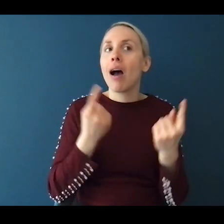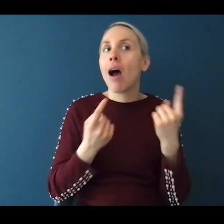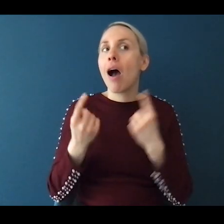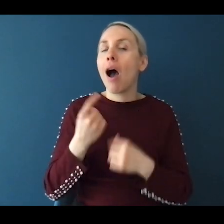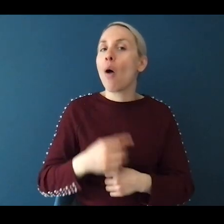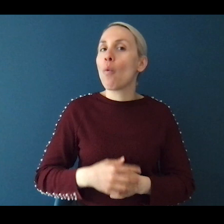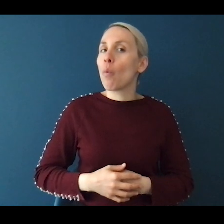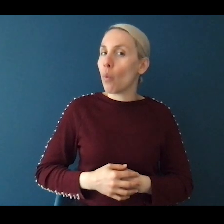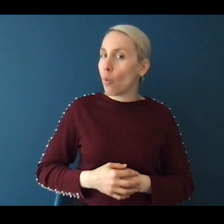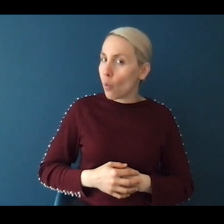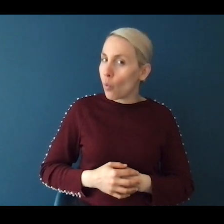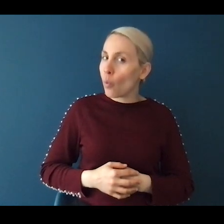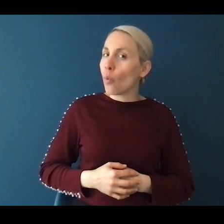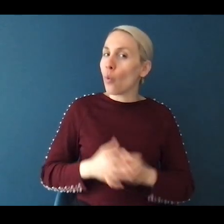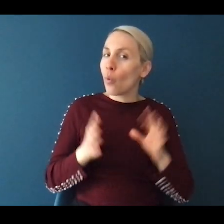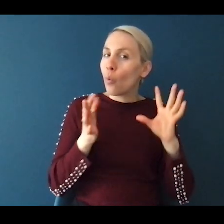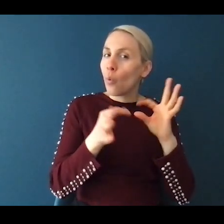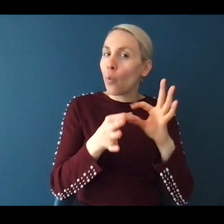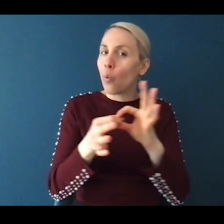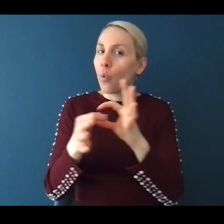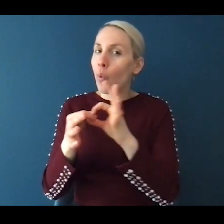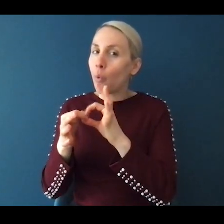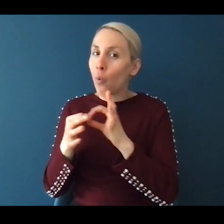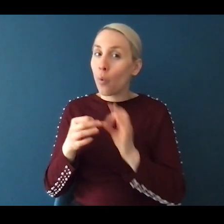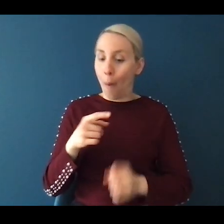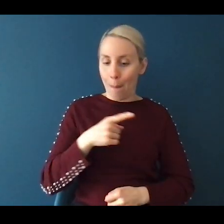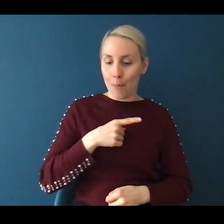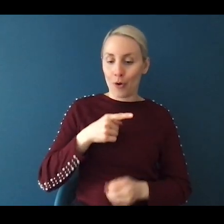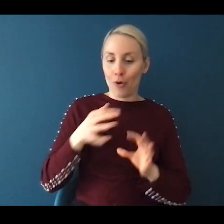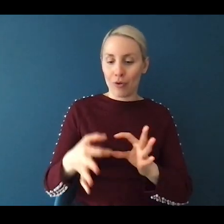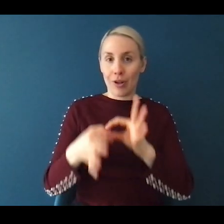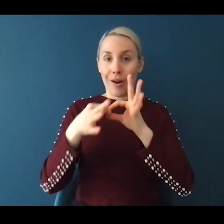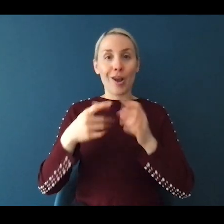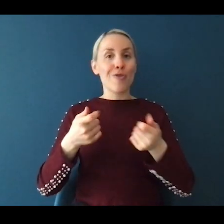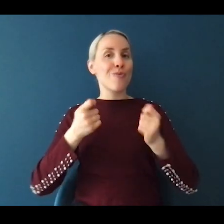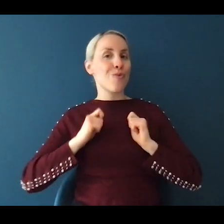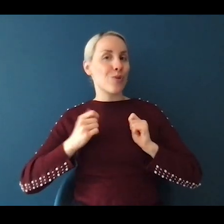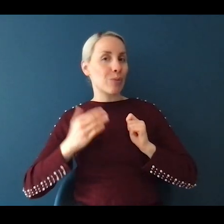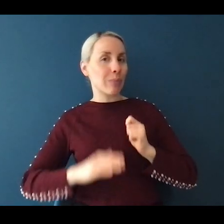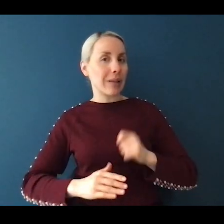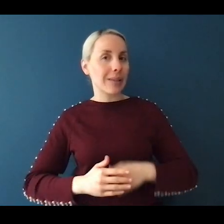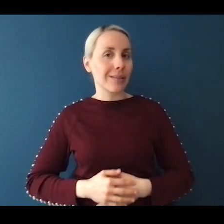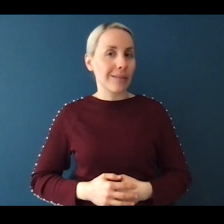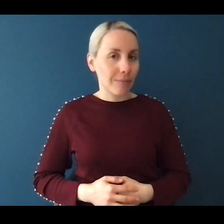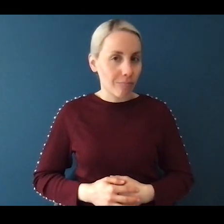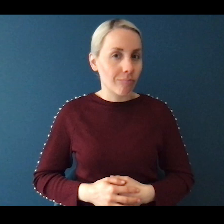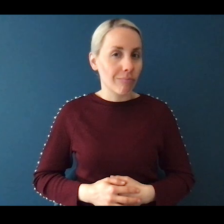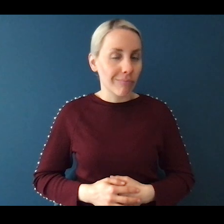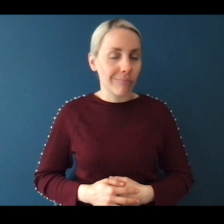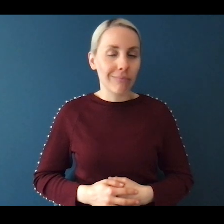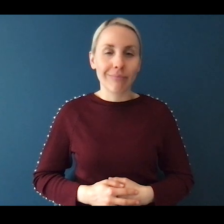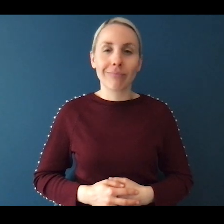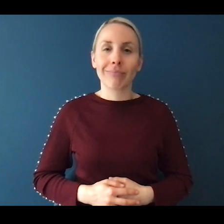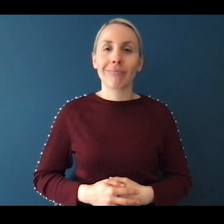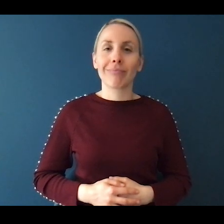the effects now looking back you see the effects of how many of those things came because of those awards one thing that for me for example